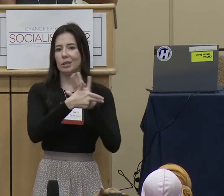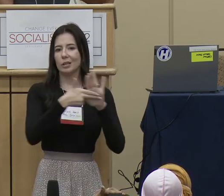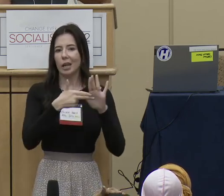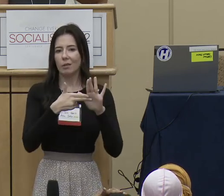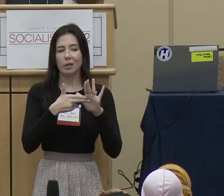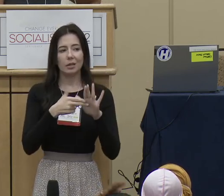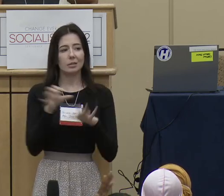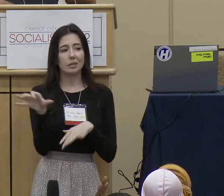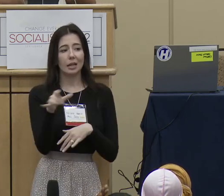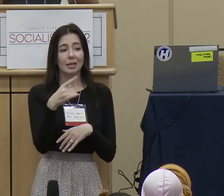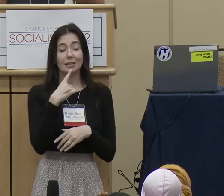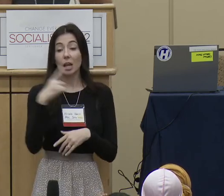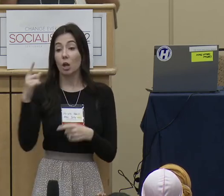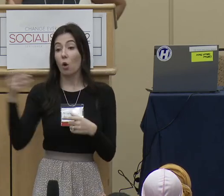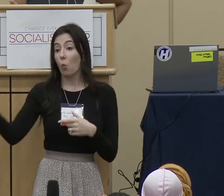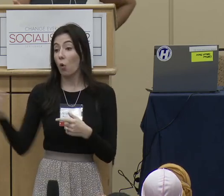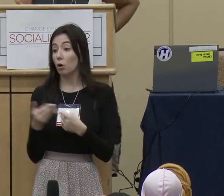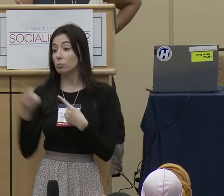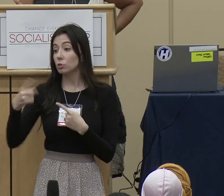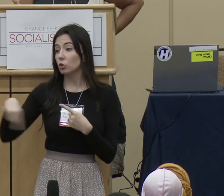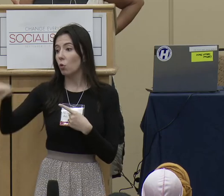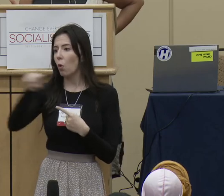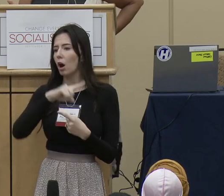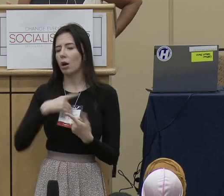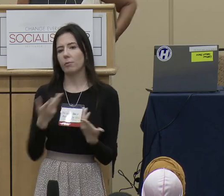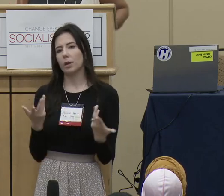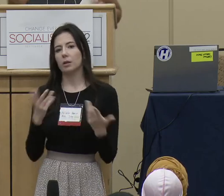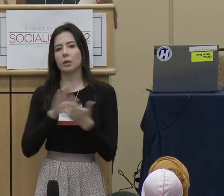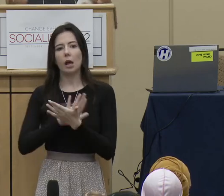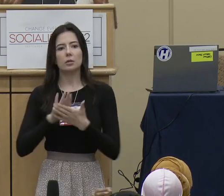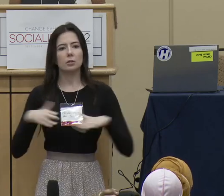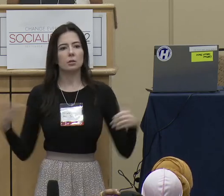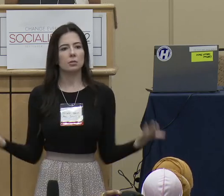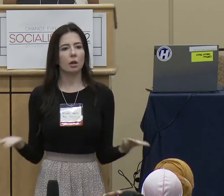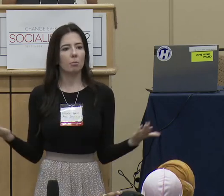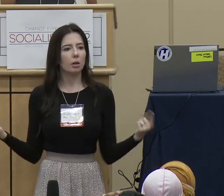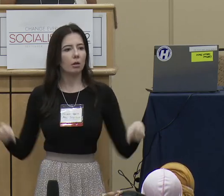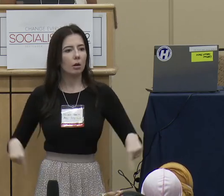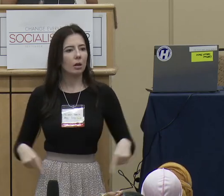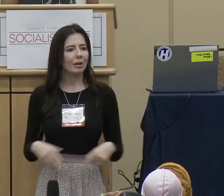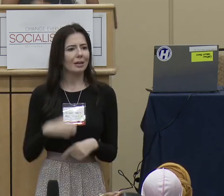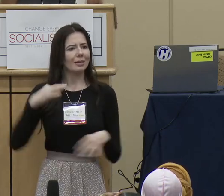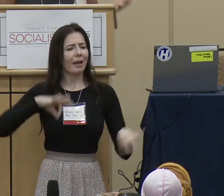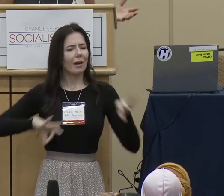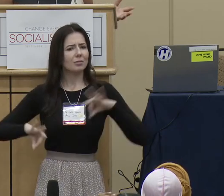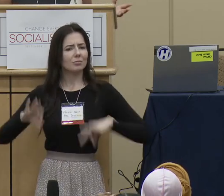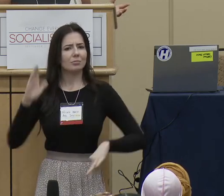ever-resistant power is in trouble, and it's important to name this, because as I said in my welcome to you about how